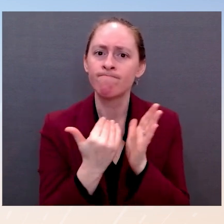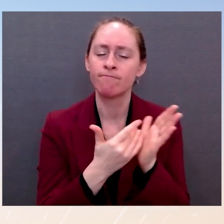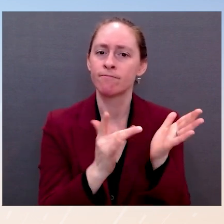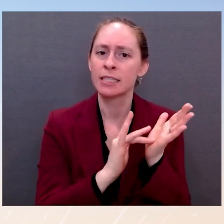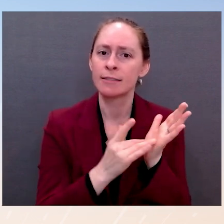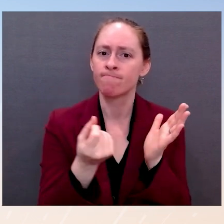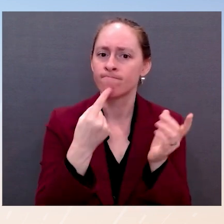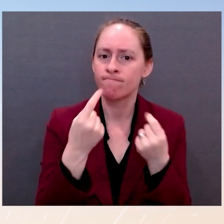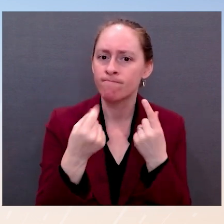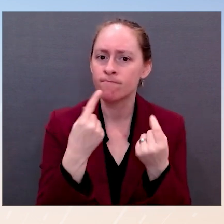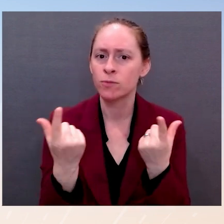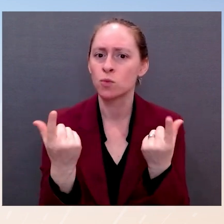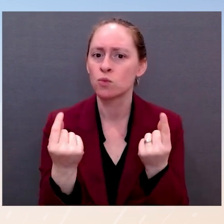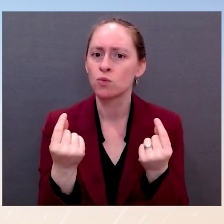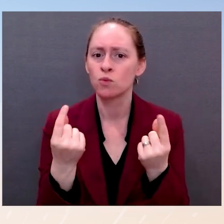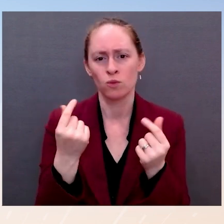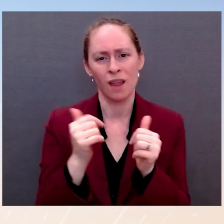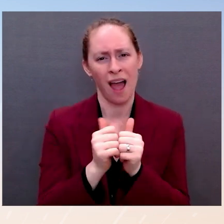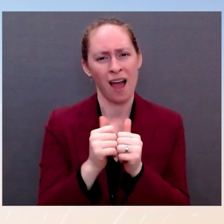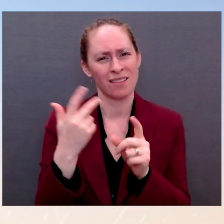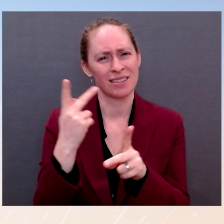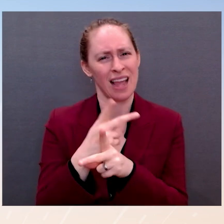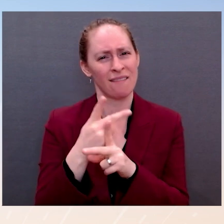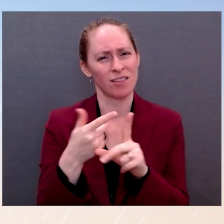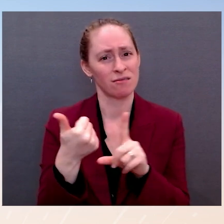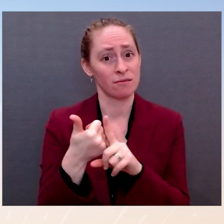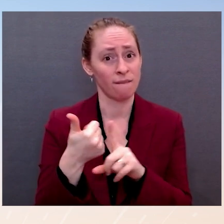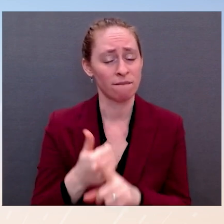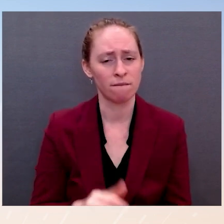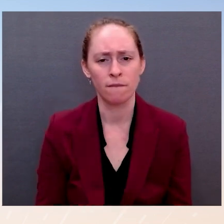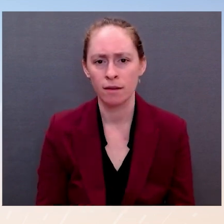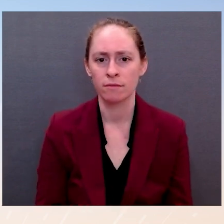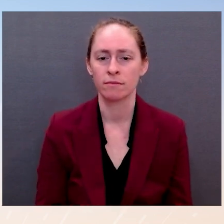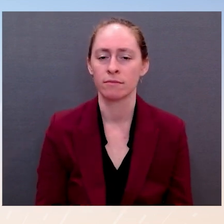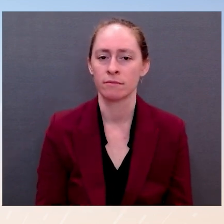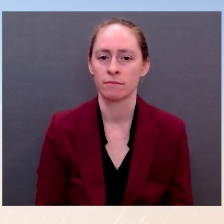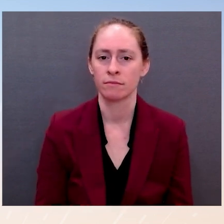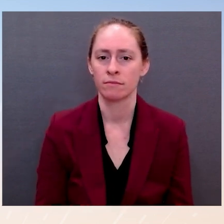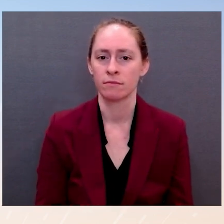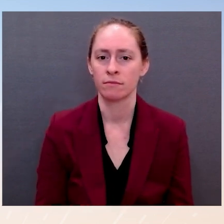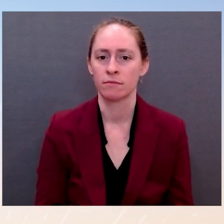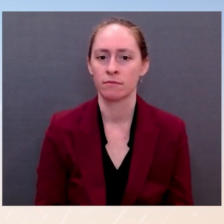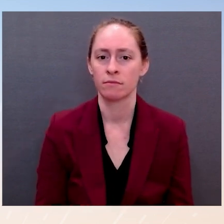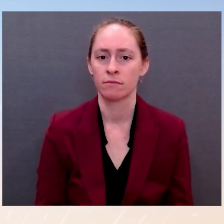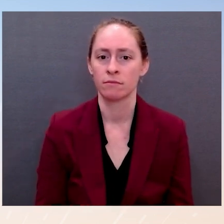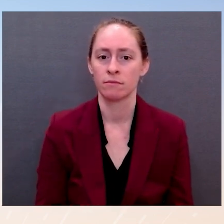as it relates to their care. And so there are certainly, you know, new treatments.